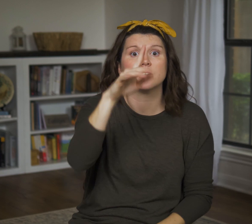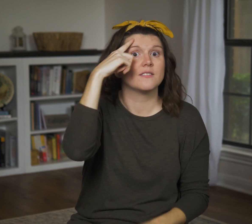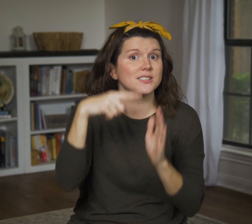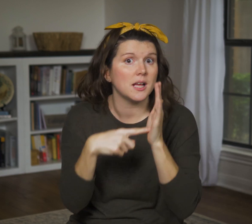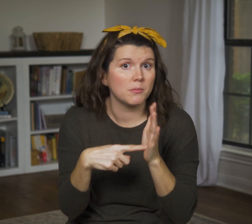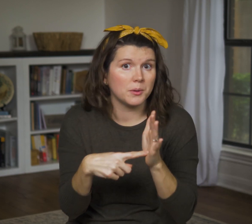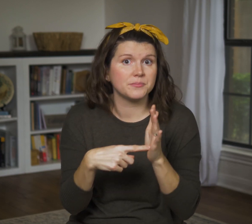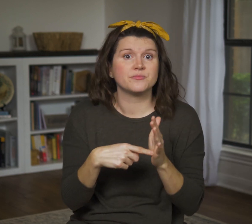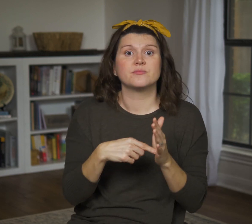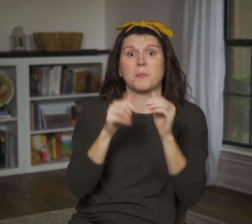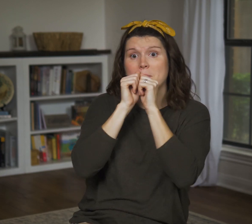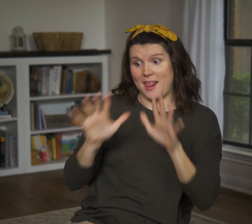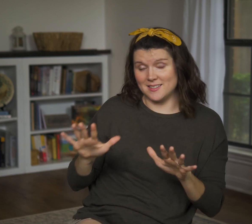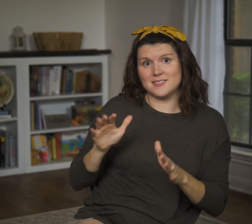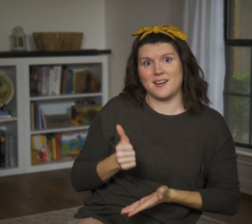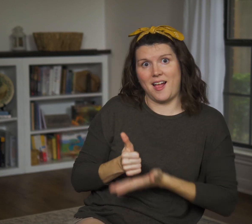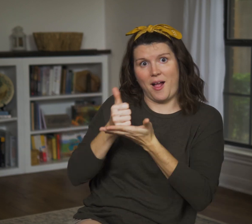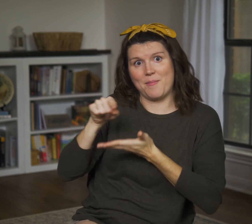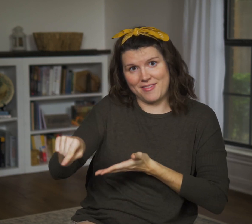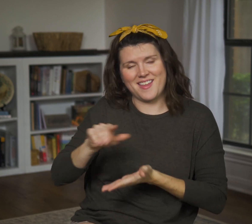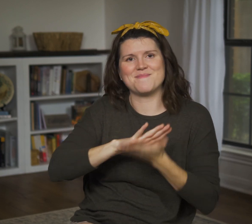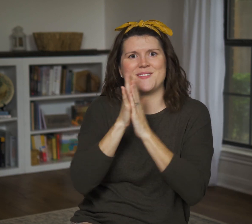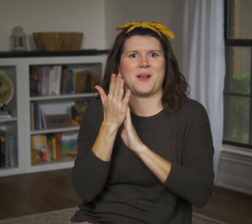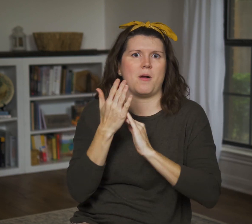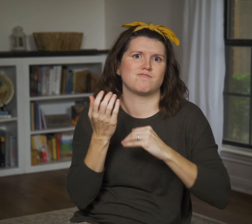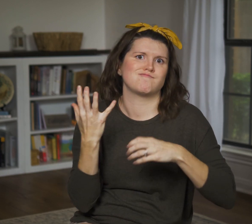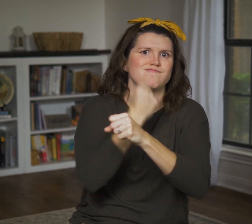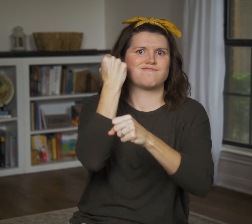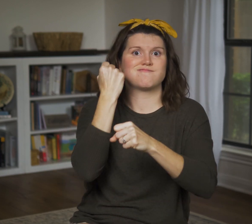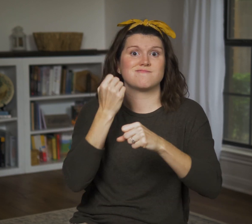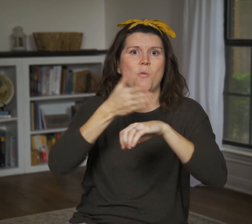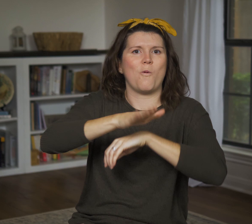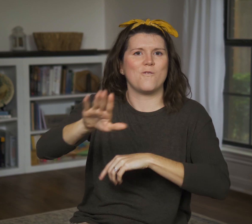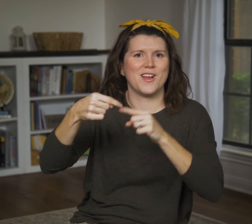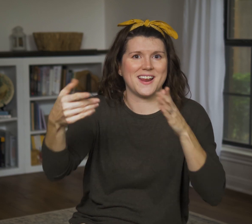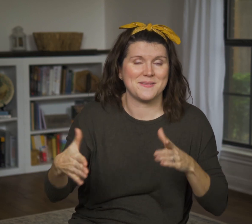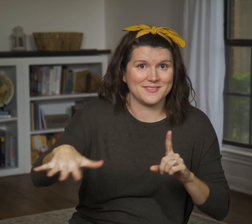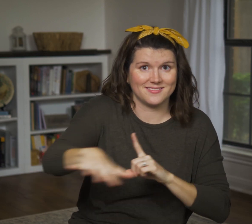For example, the blessing makes them victorious over their enemies,